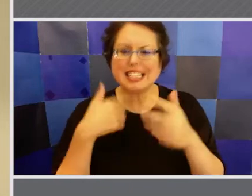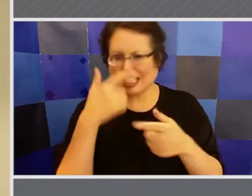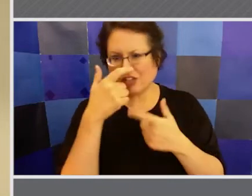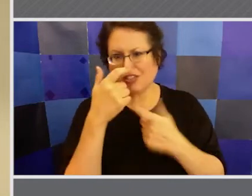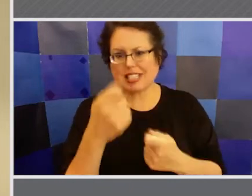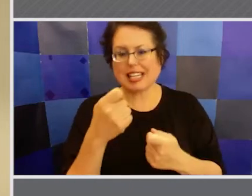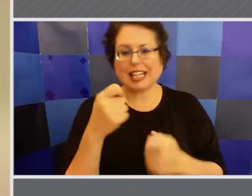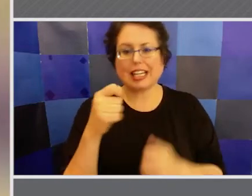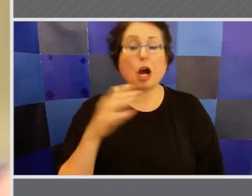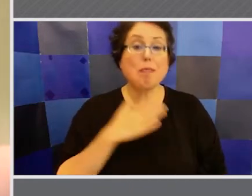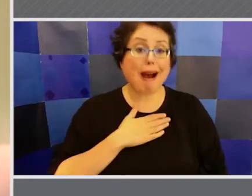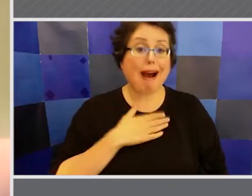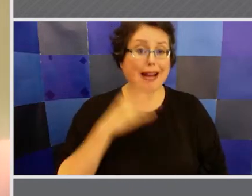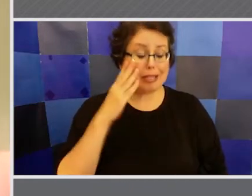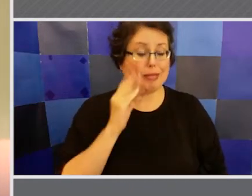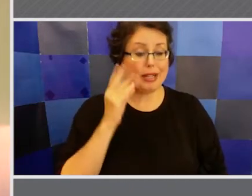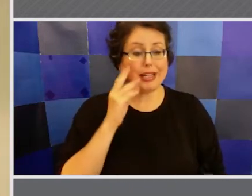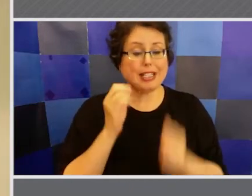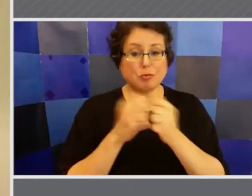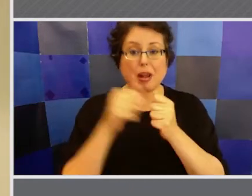experience with these in the past has been a room with folks I can see everyone